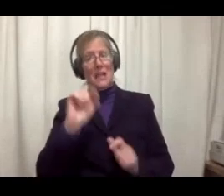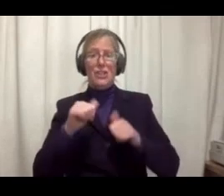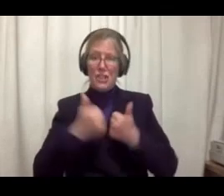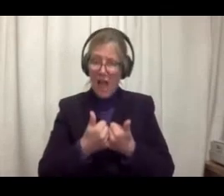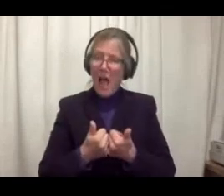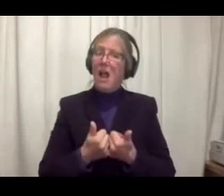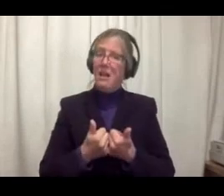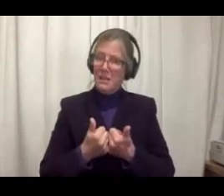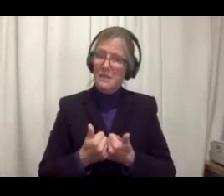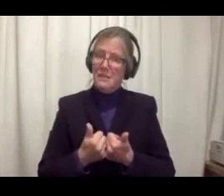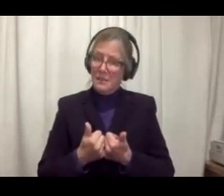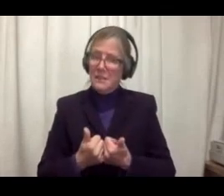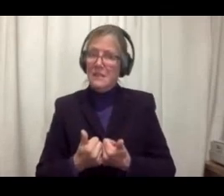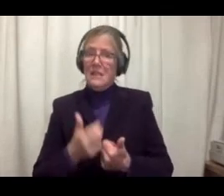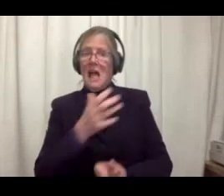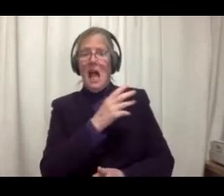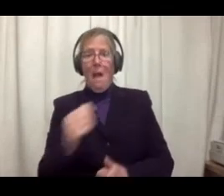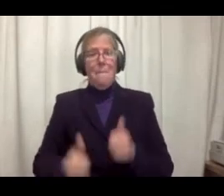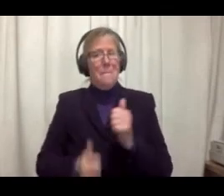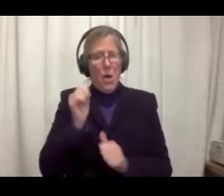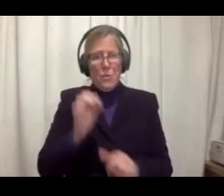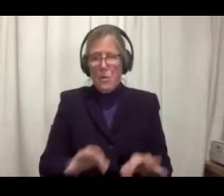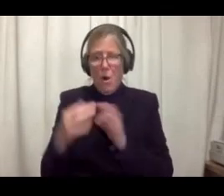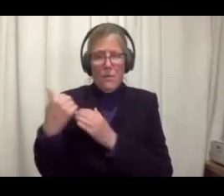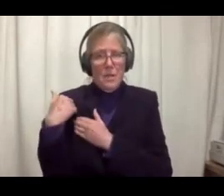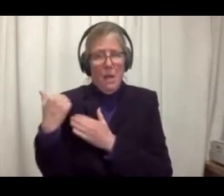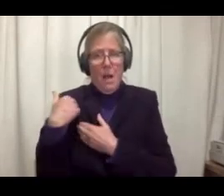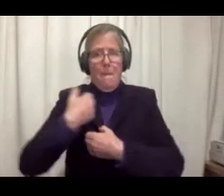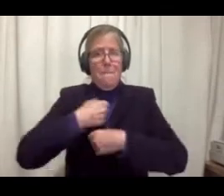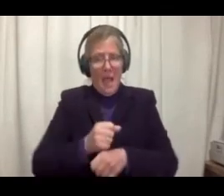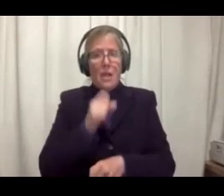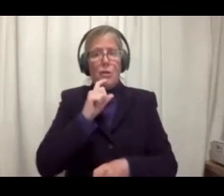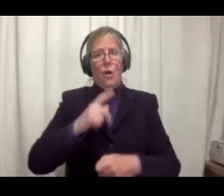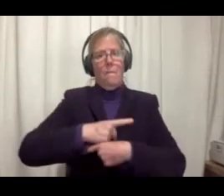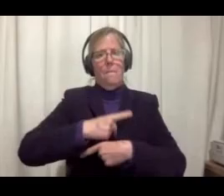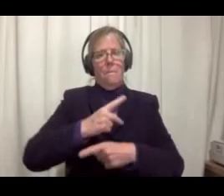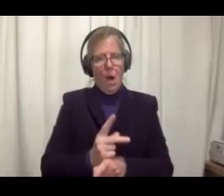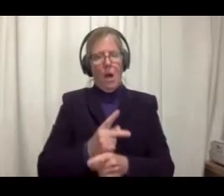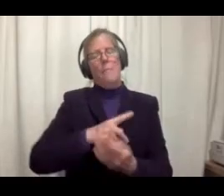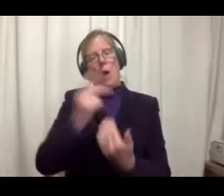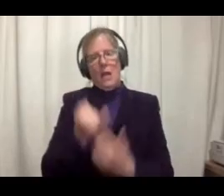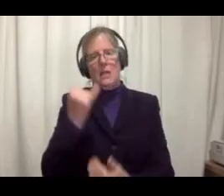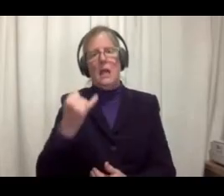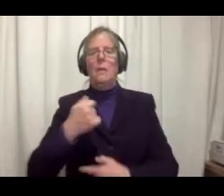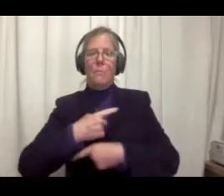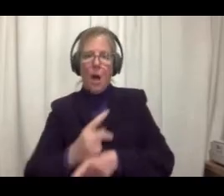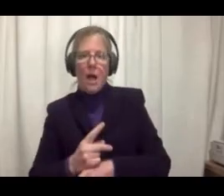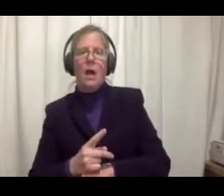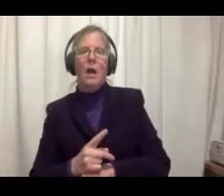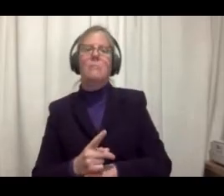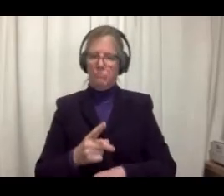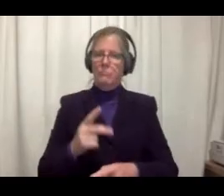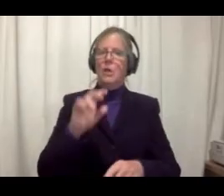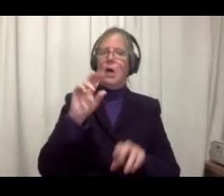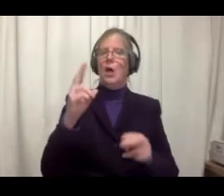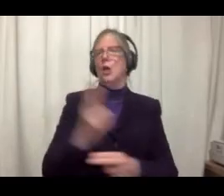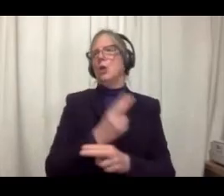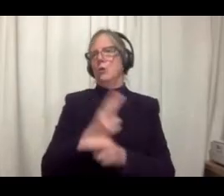The NCRTM offers a wide range of tools and supports to help meet Section 508 requirements.